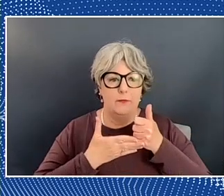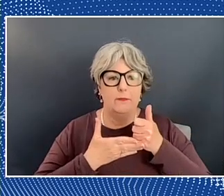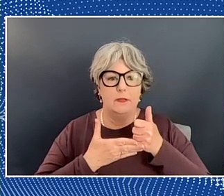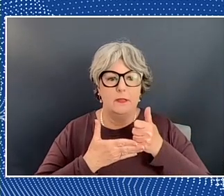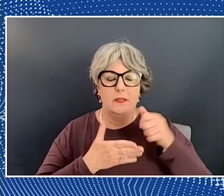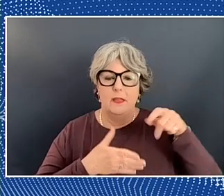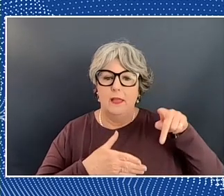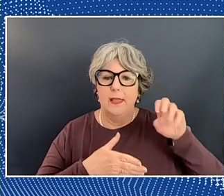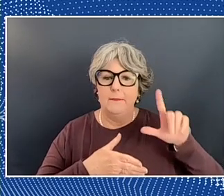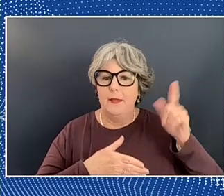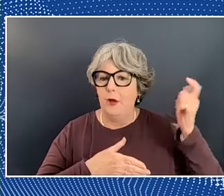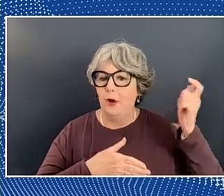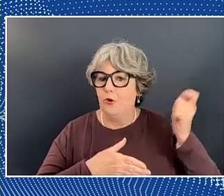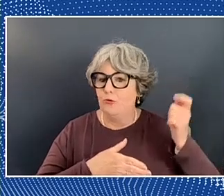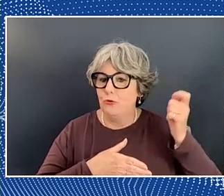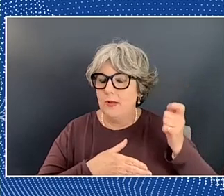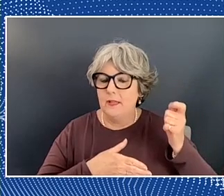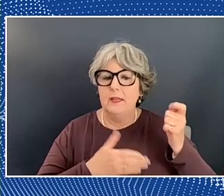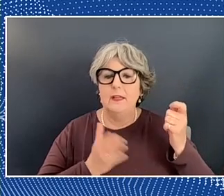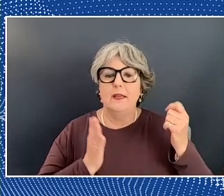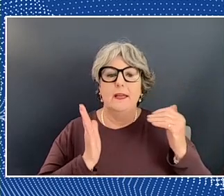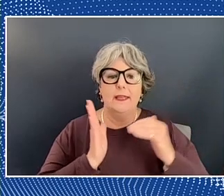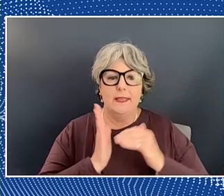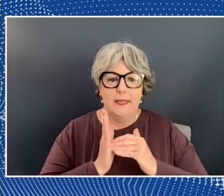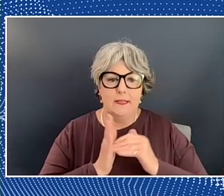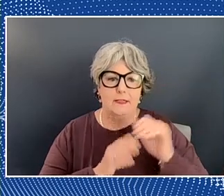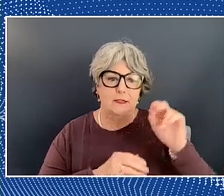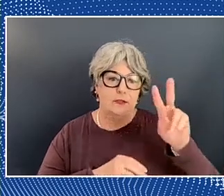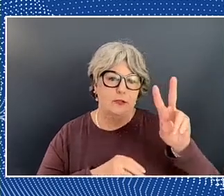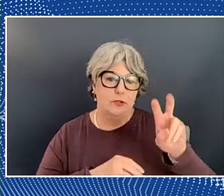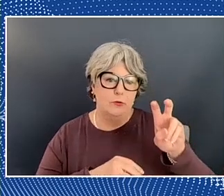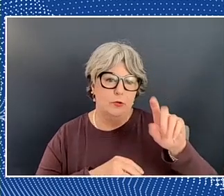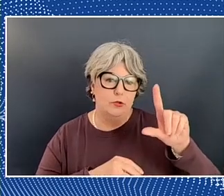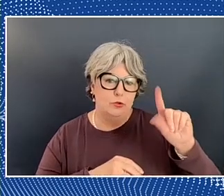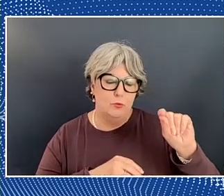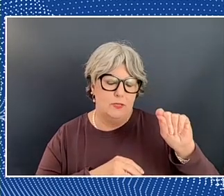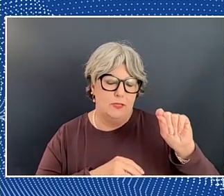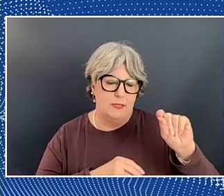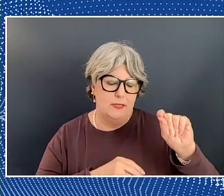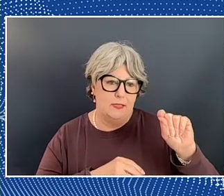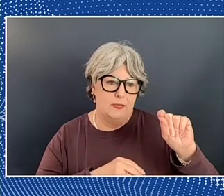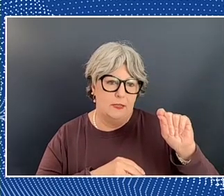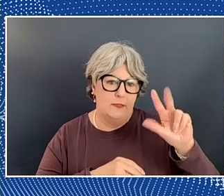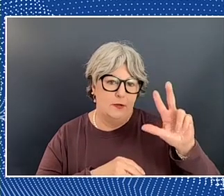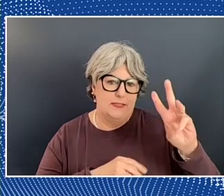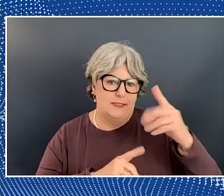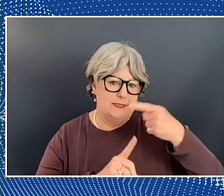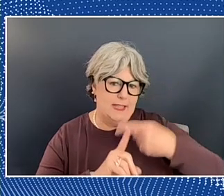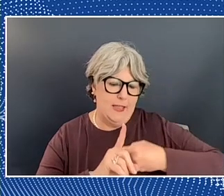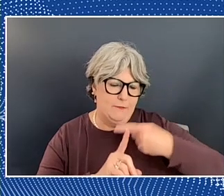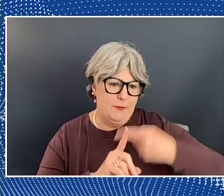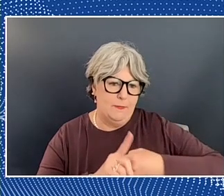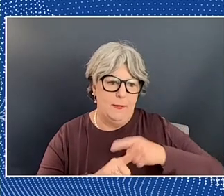Instead, I am back in repayment for $220 .36 per month, but only $33.